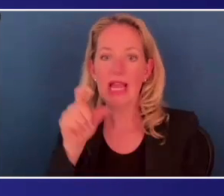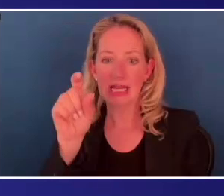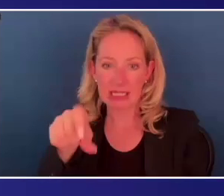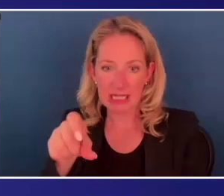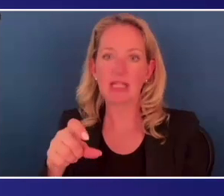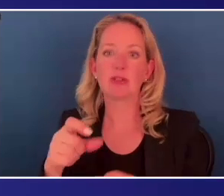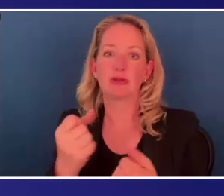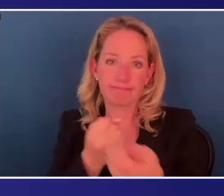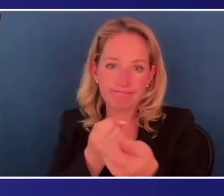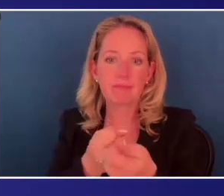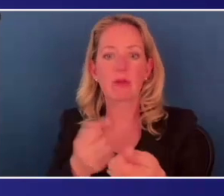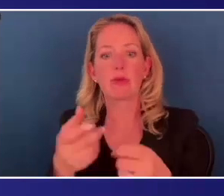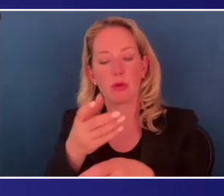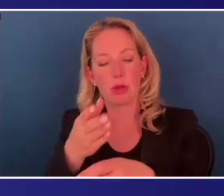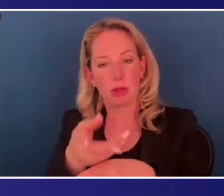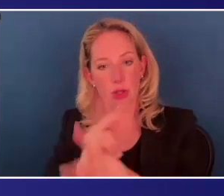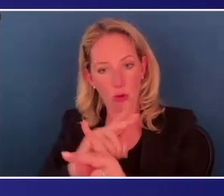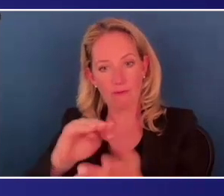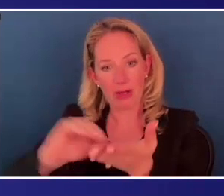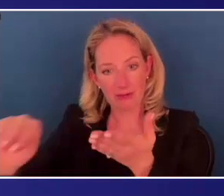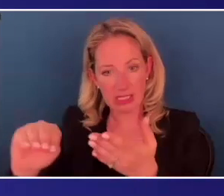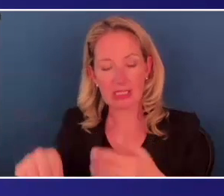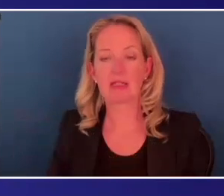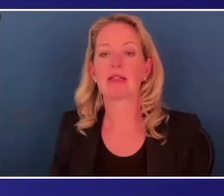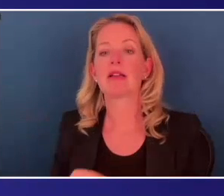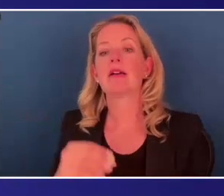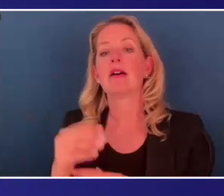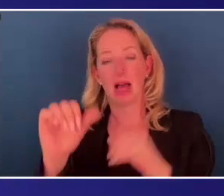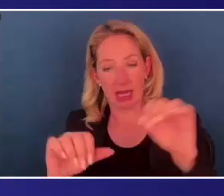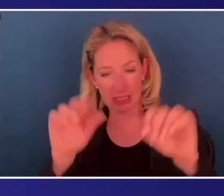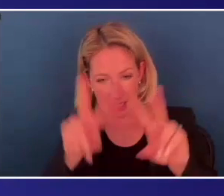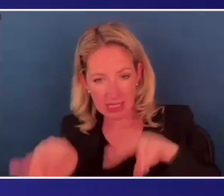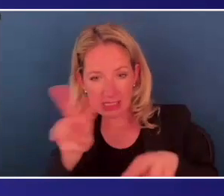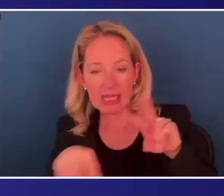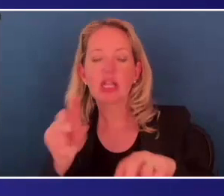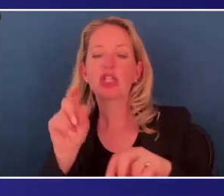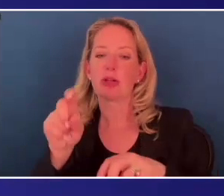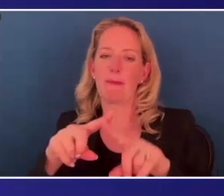Assessing public service careers should be based on merit. And not limited to those forward wealth. Hello, the law clearly established statutory authority for broad-based eligibility.